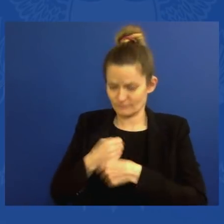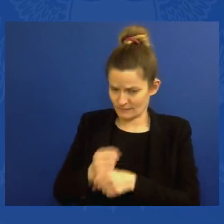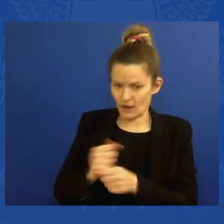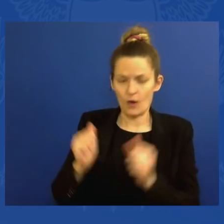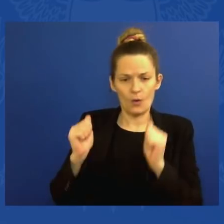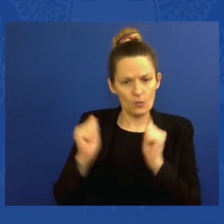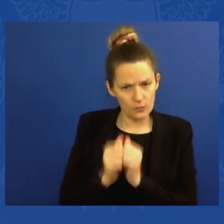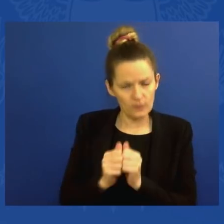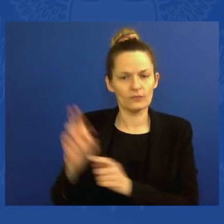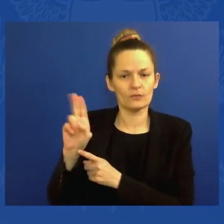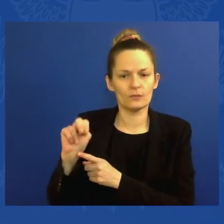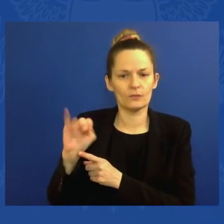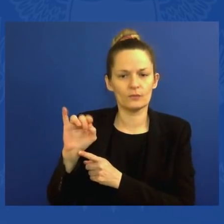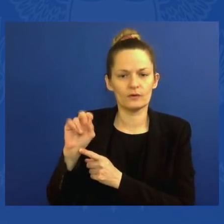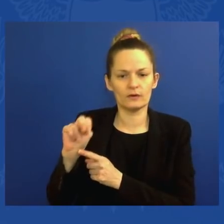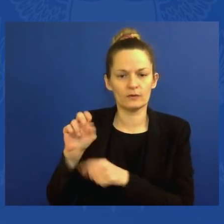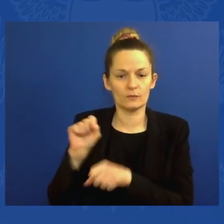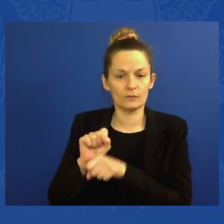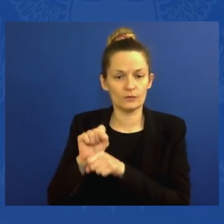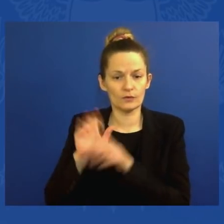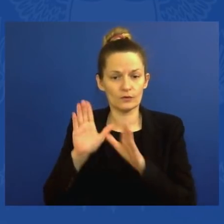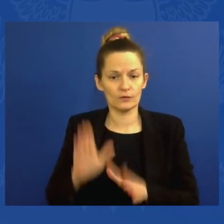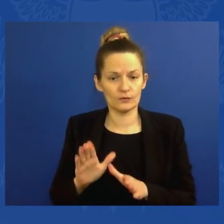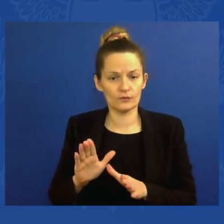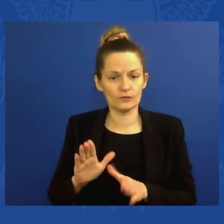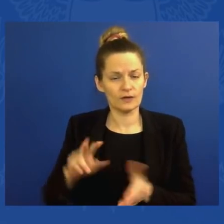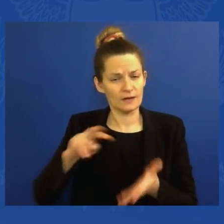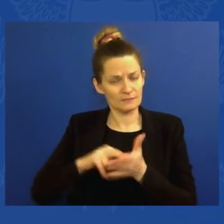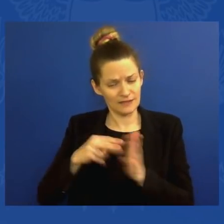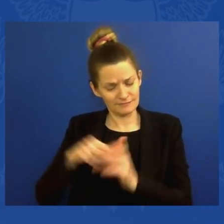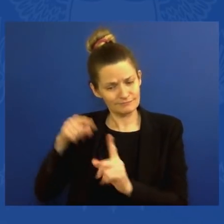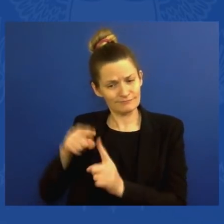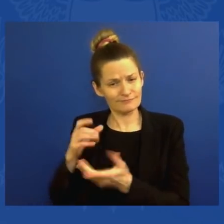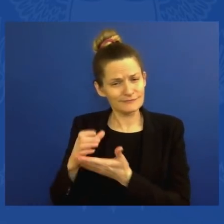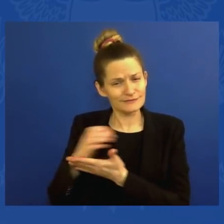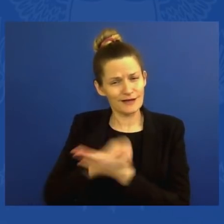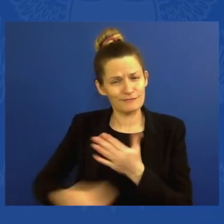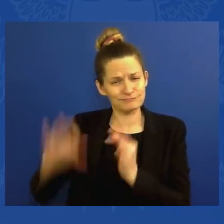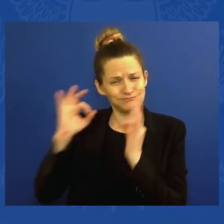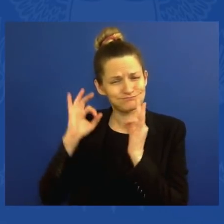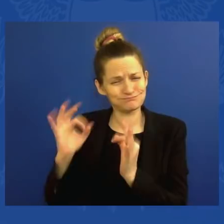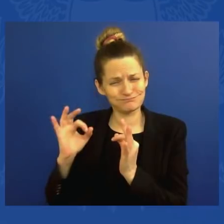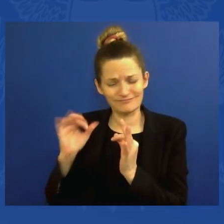members that they can then support their families and have a comfort to know they've got good,